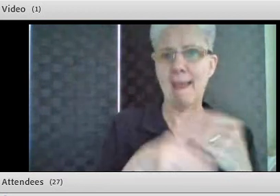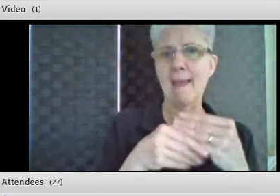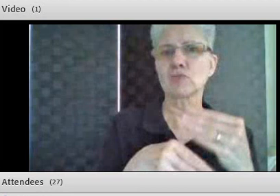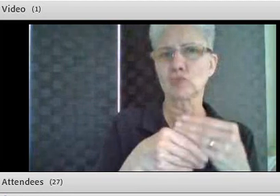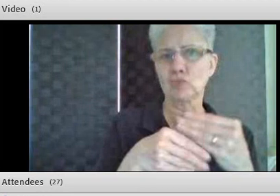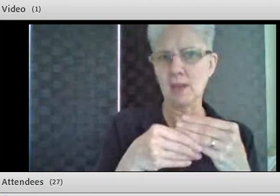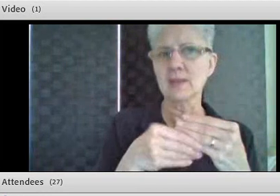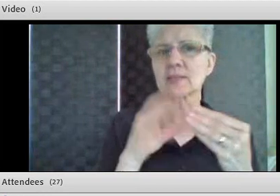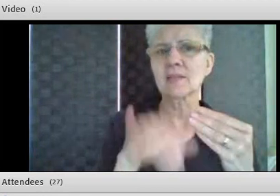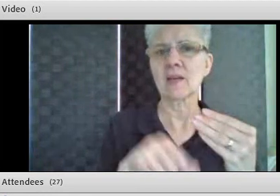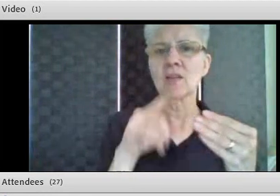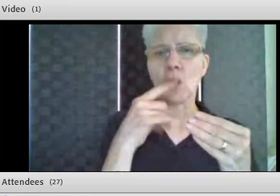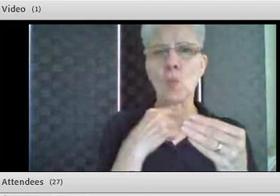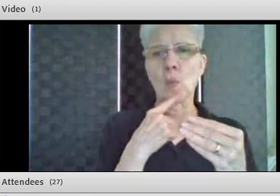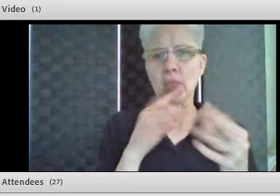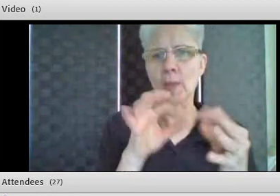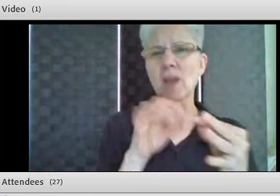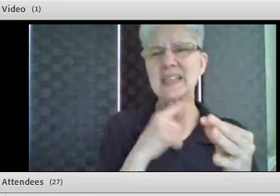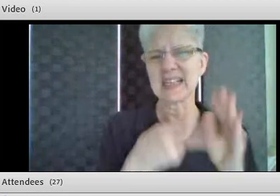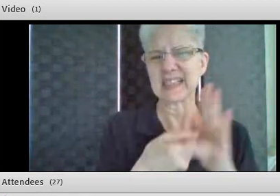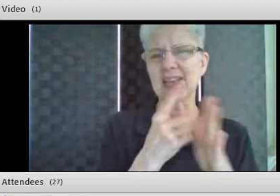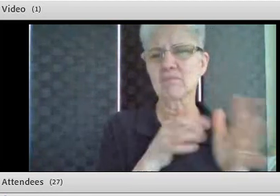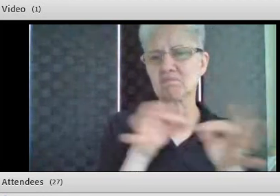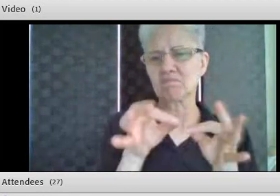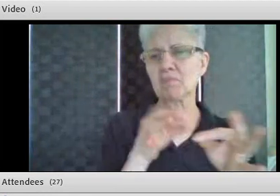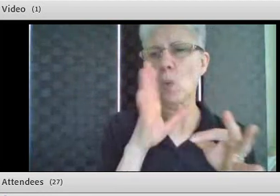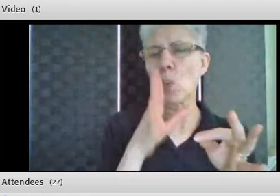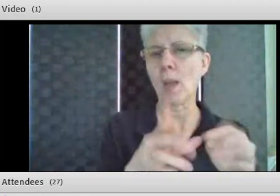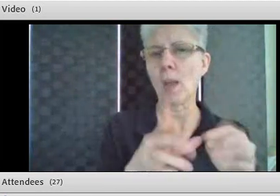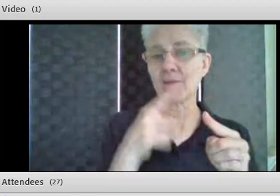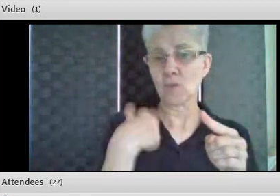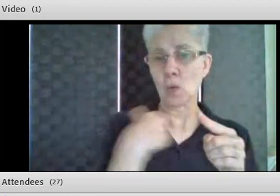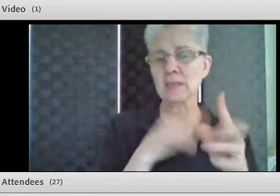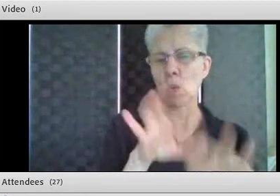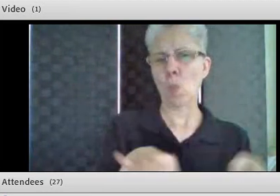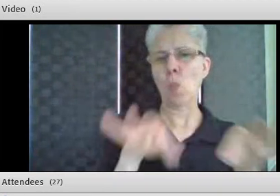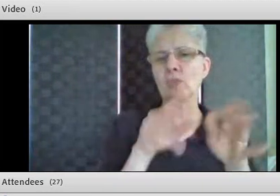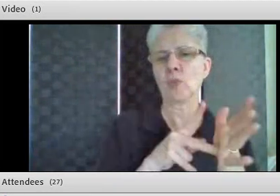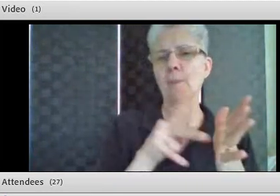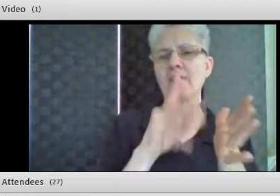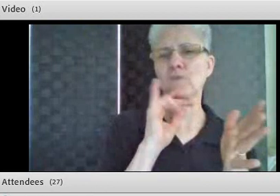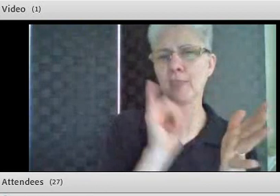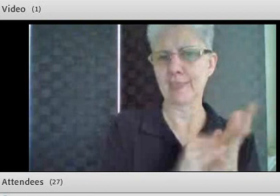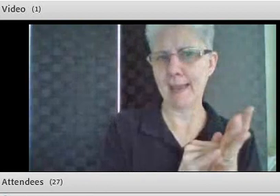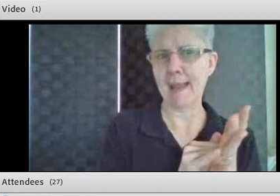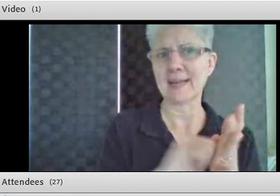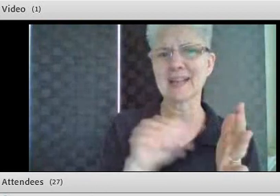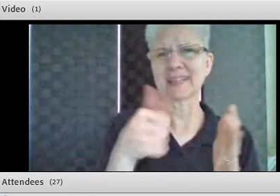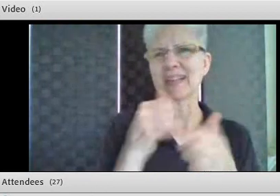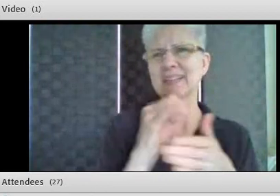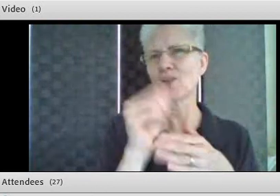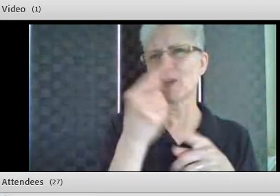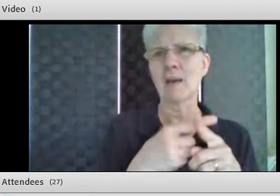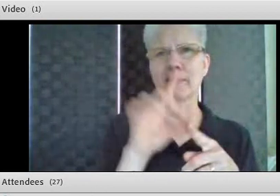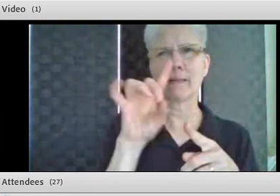It is free to use, which is really nice, too. We do pay for the pro version or actually, I think, the premium version. We'll go over the pricing in just a second,